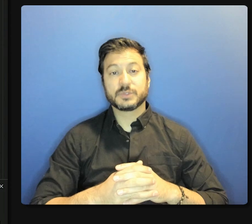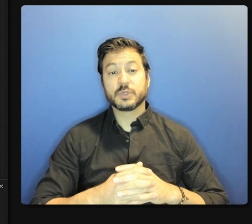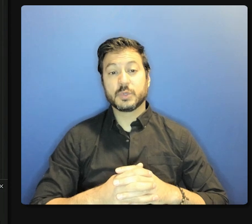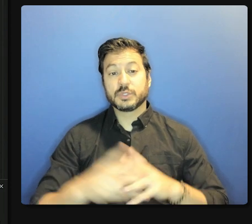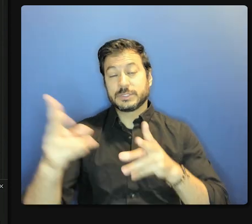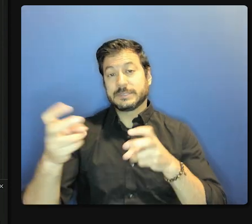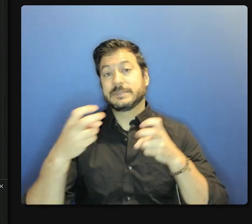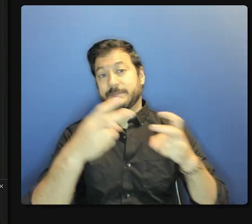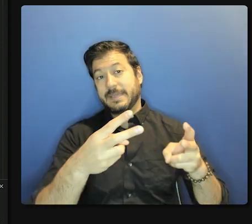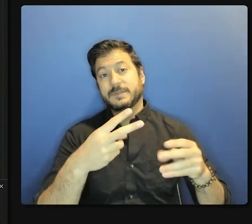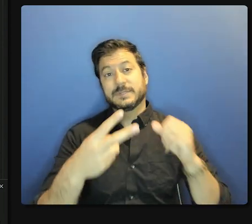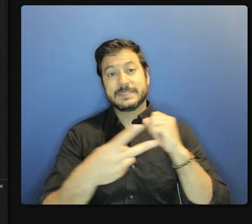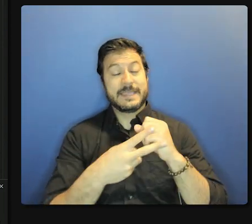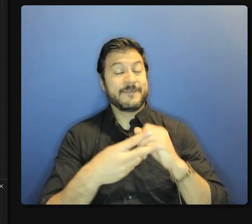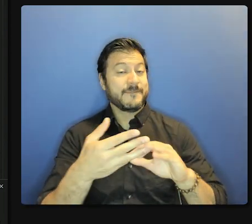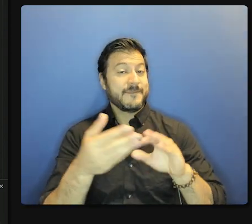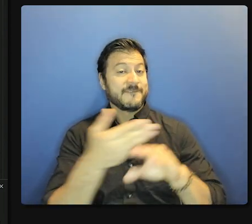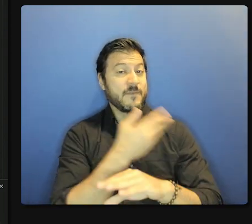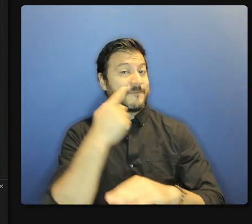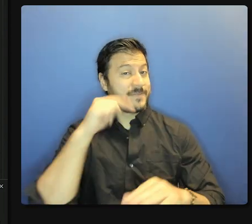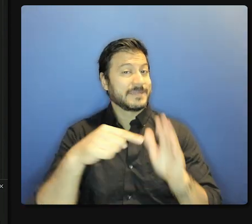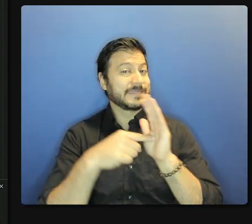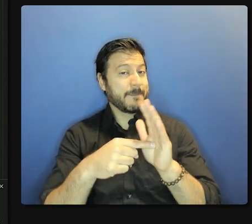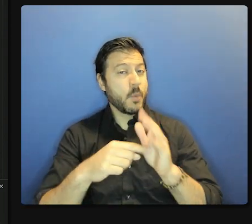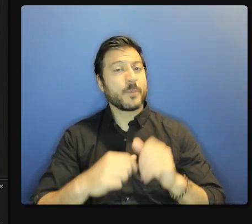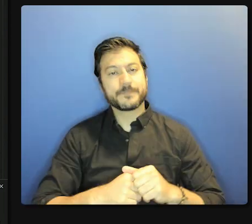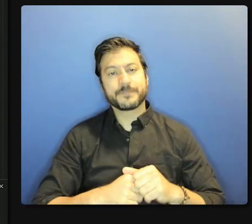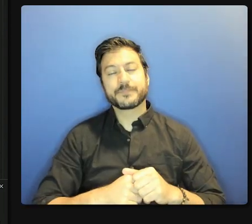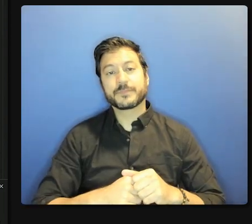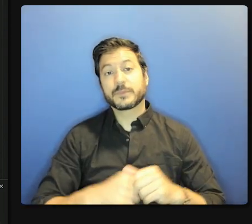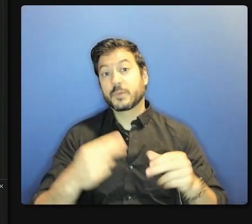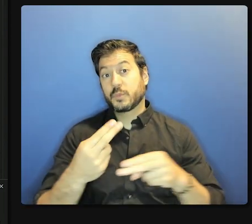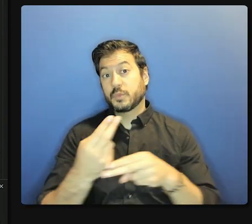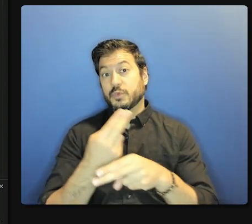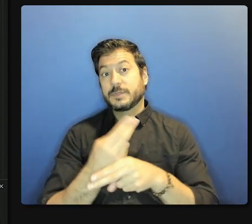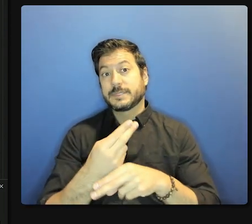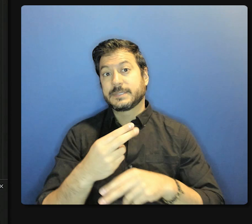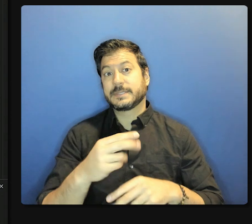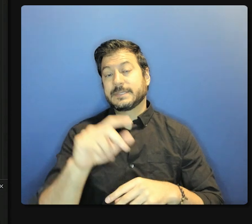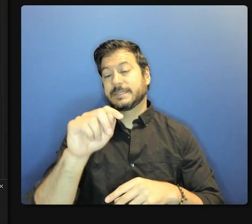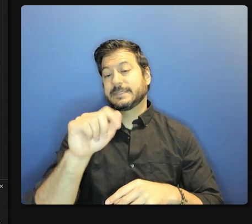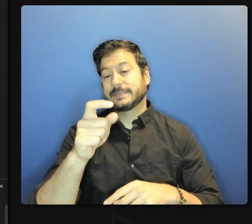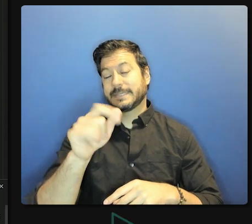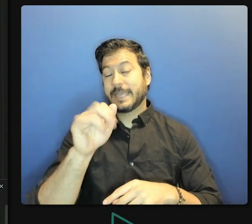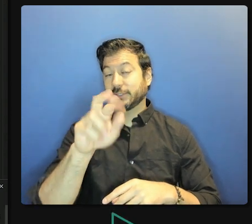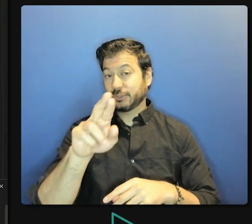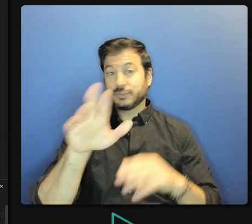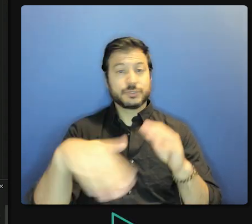We'll paste a command we saved beforehand for this demo. The command we're using is "tak serve".